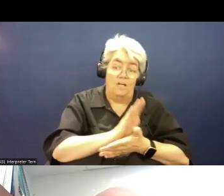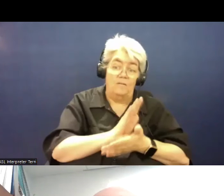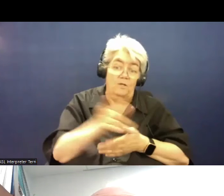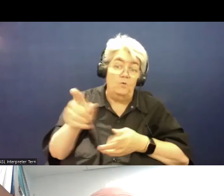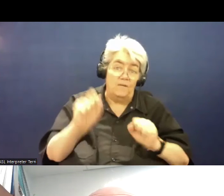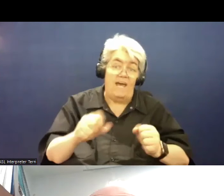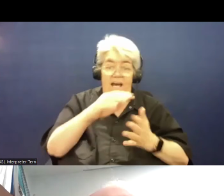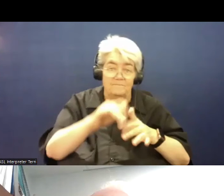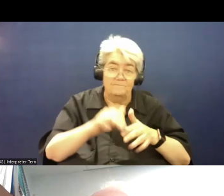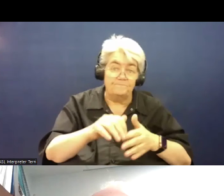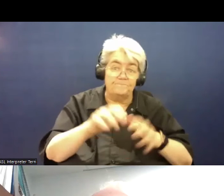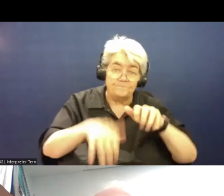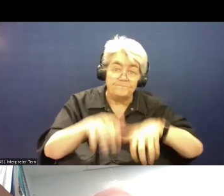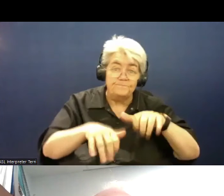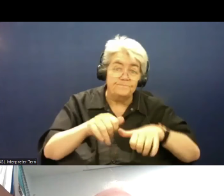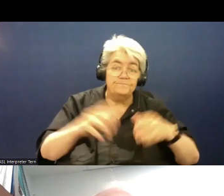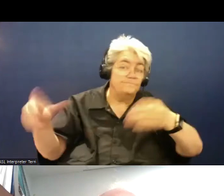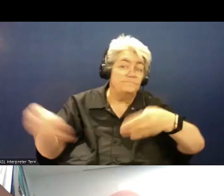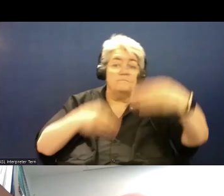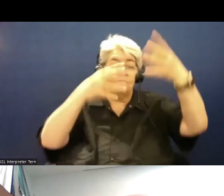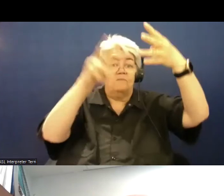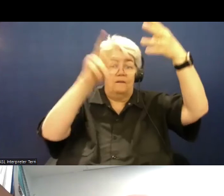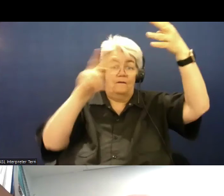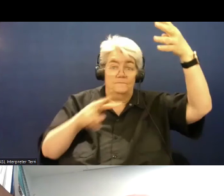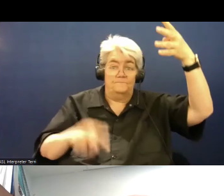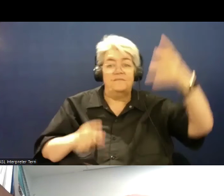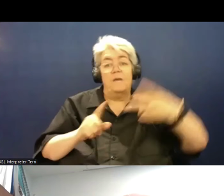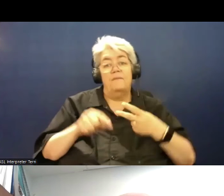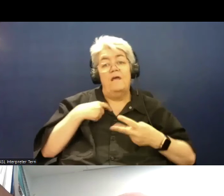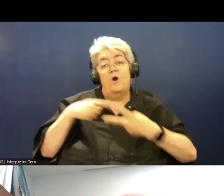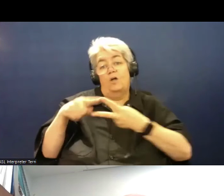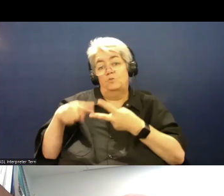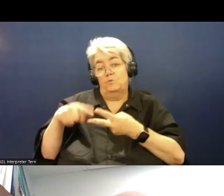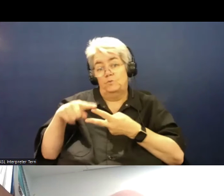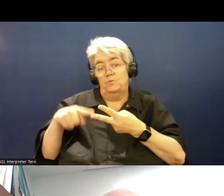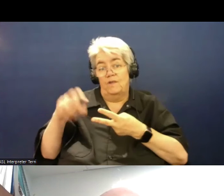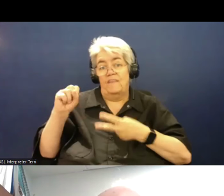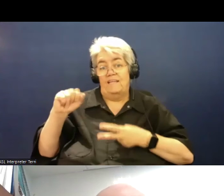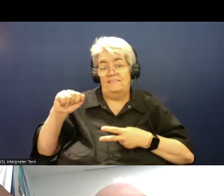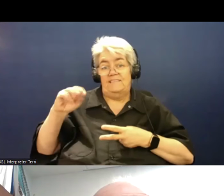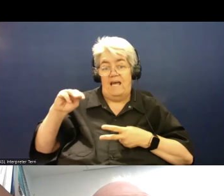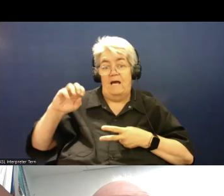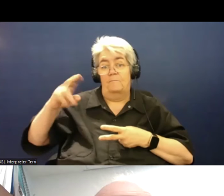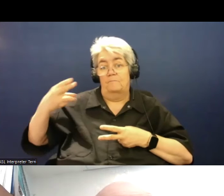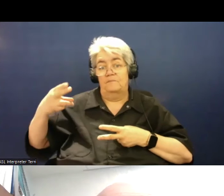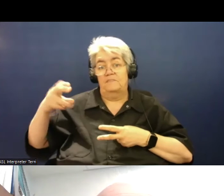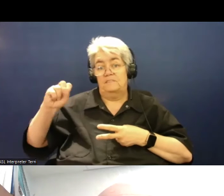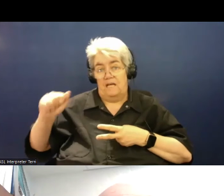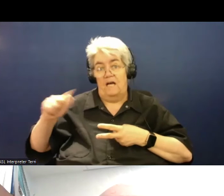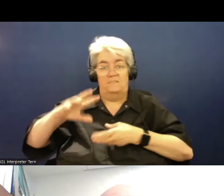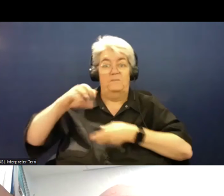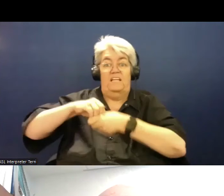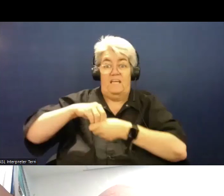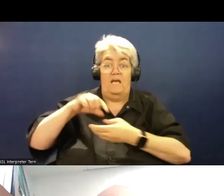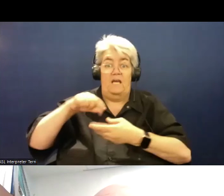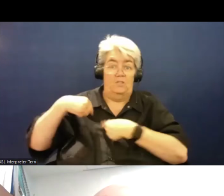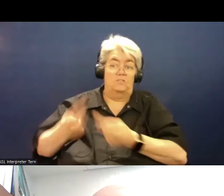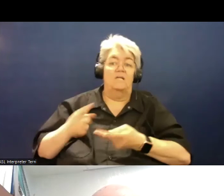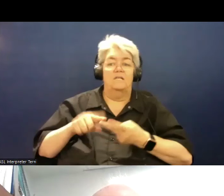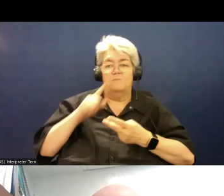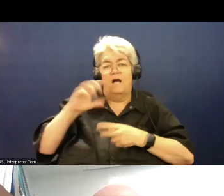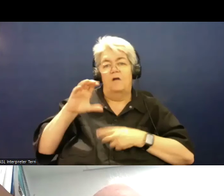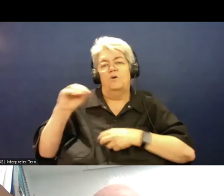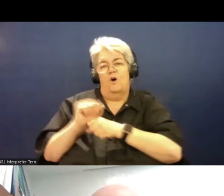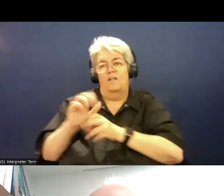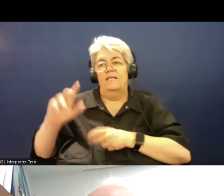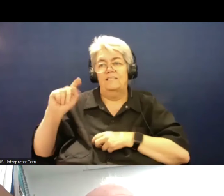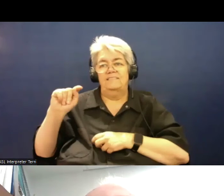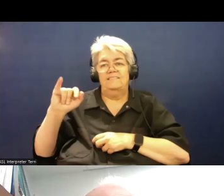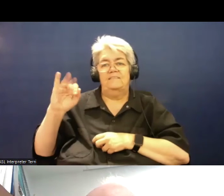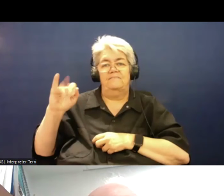I WILL MENTION THE TWO IN WHICH SAMHSA IS THE MOST ENGAGED IN AS MY COLLEAGUE TIFFANY ASSISTED ME.